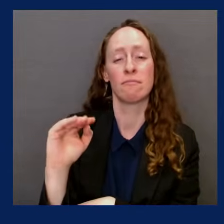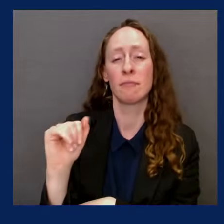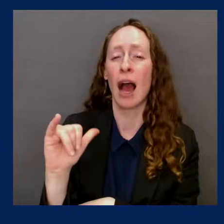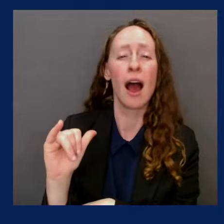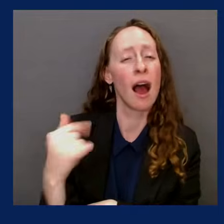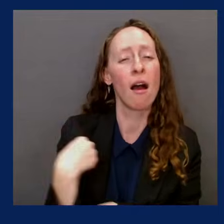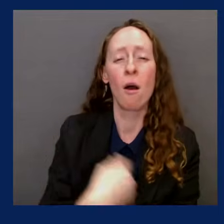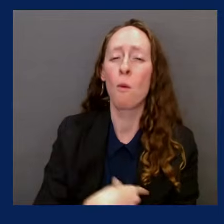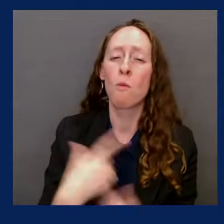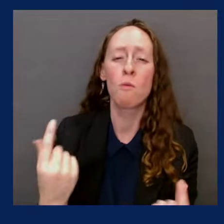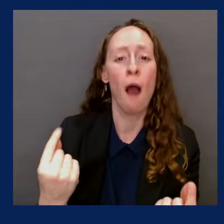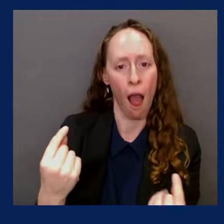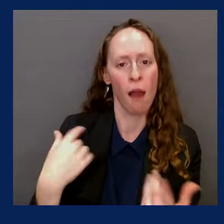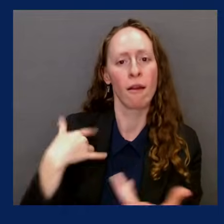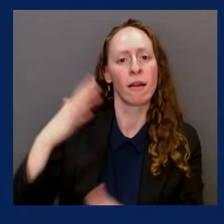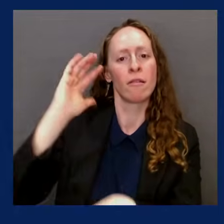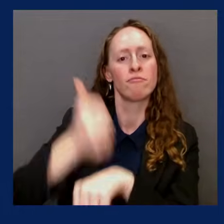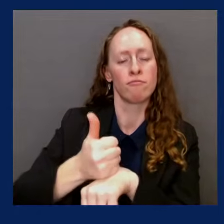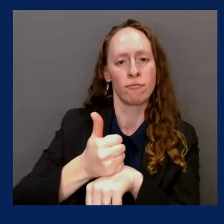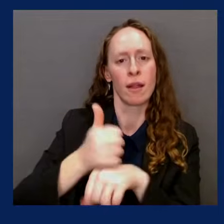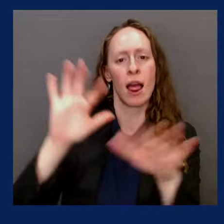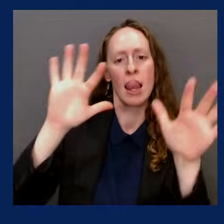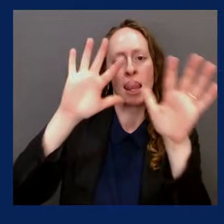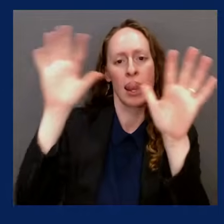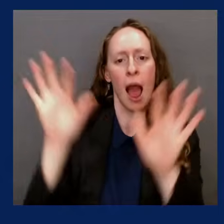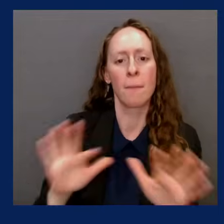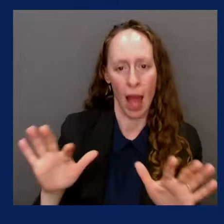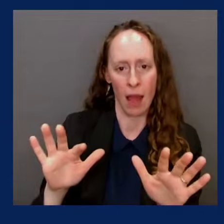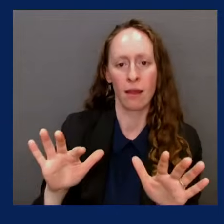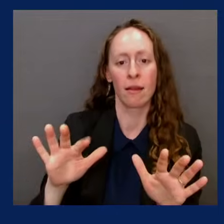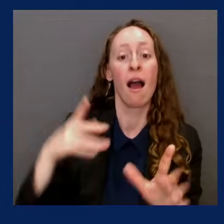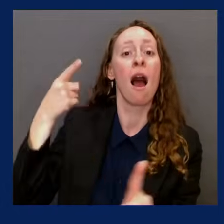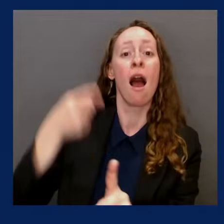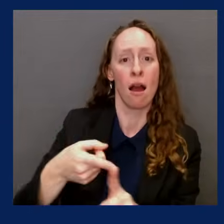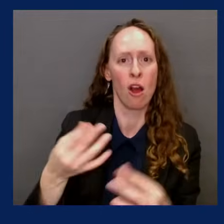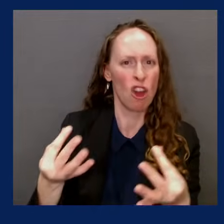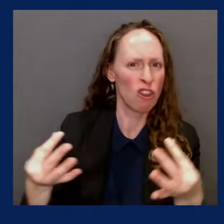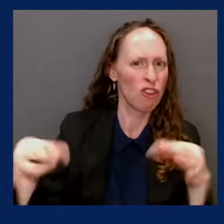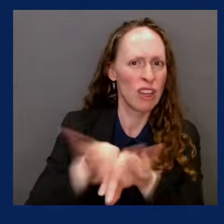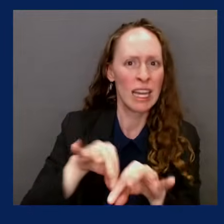to elevate our climate cooperation alongside our defense and economic cooperation,